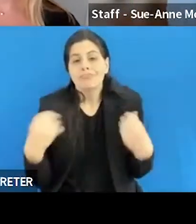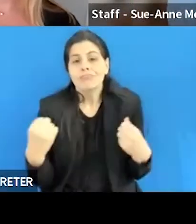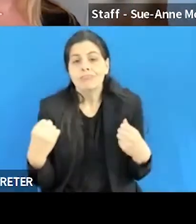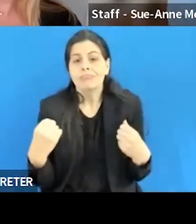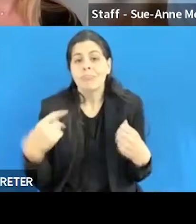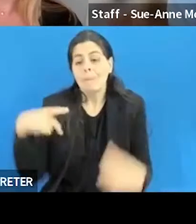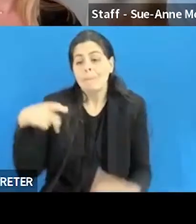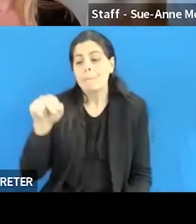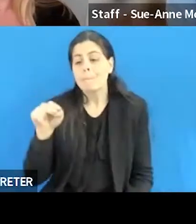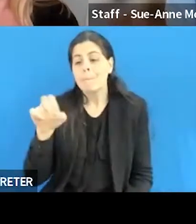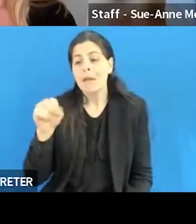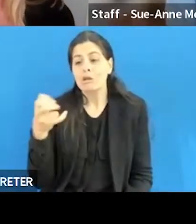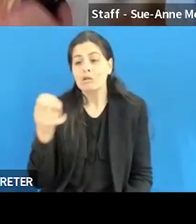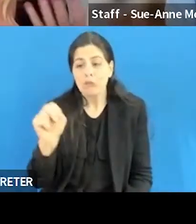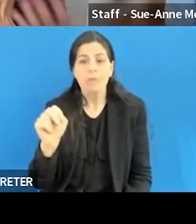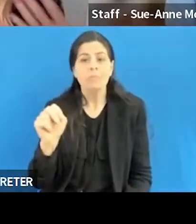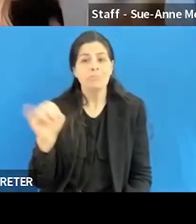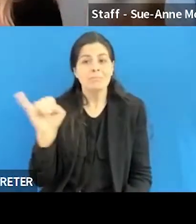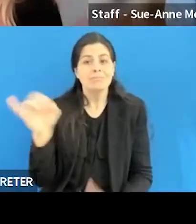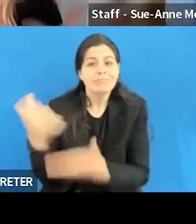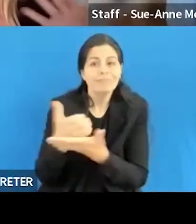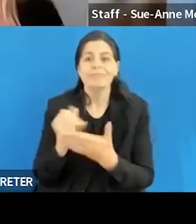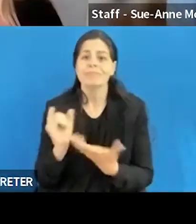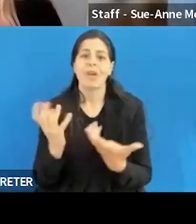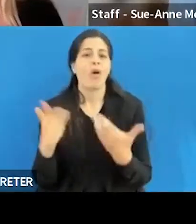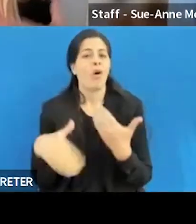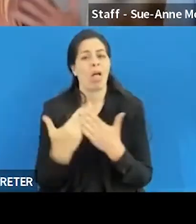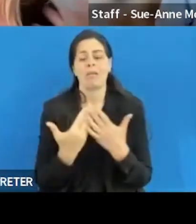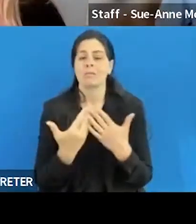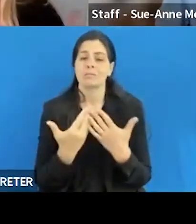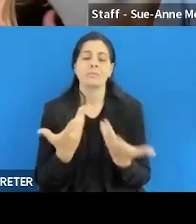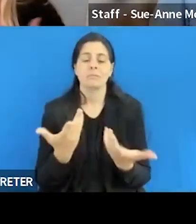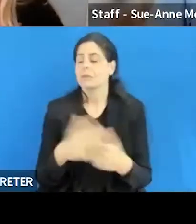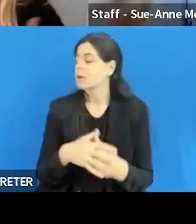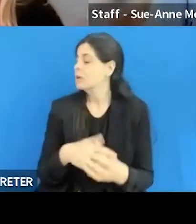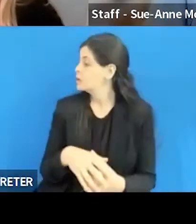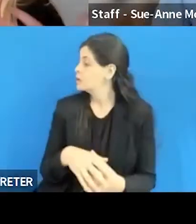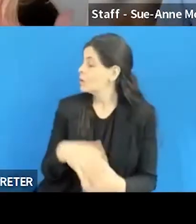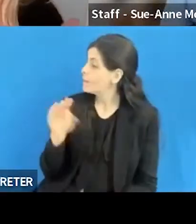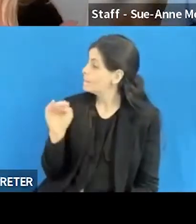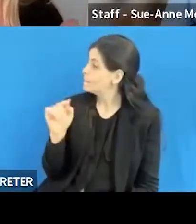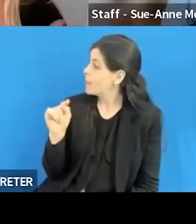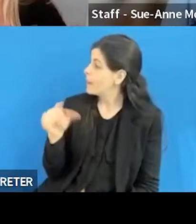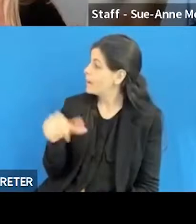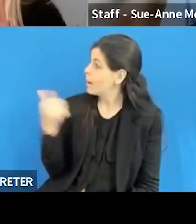So with that, Matt, is there any advice or recommendations you'd give to other podcasters